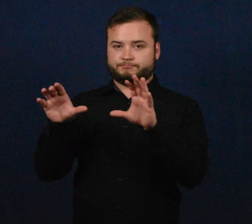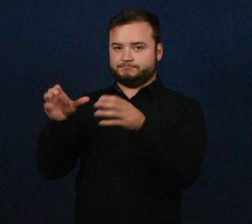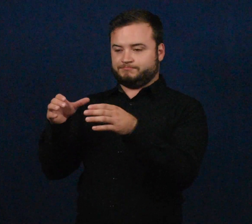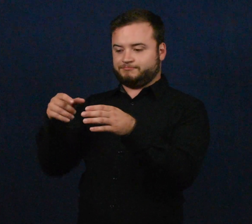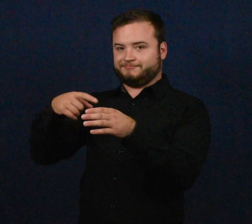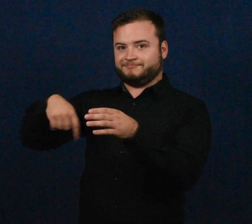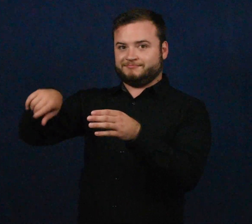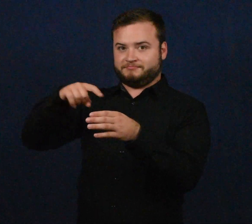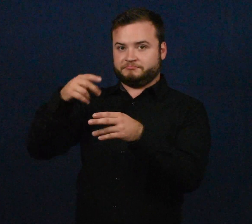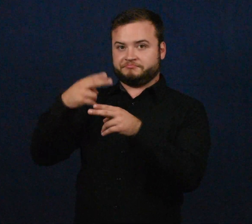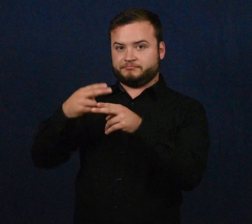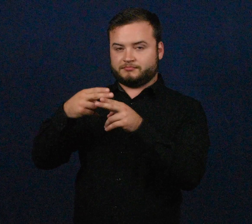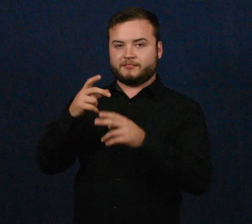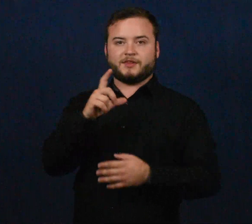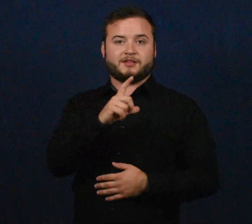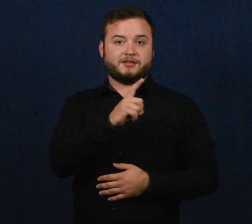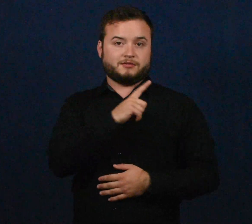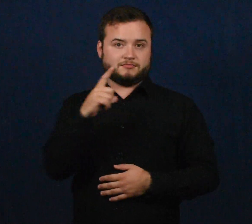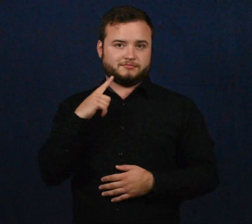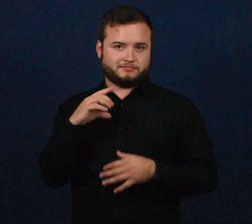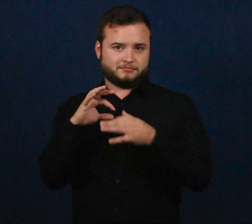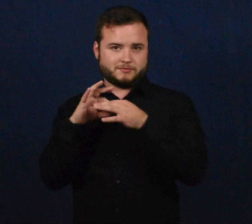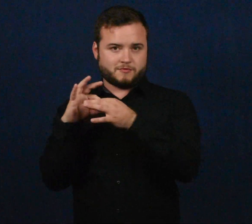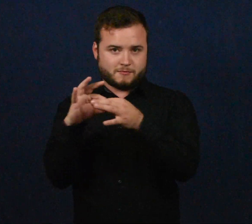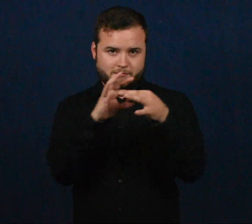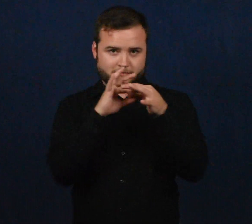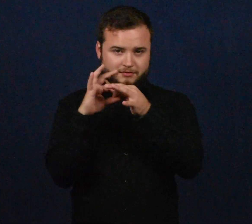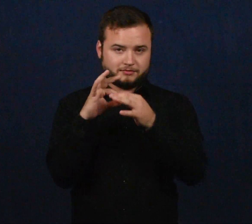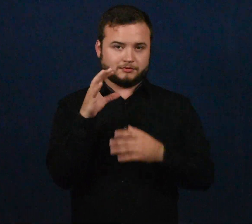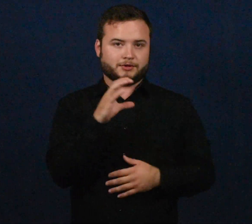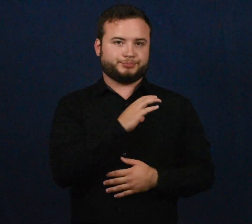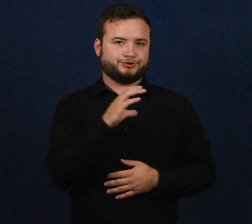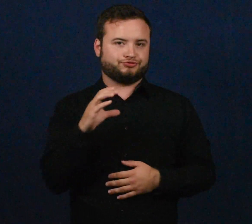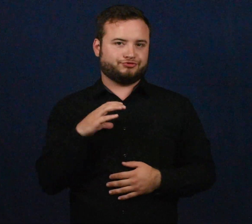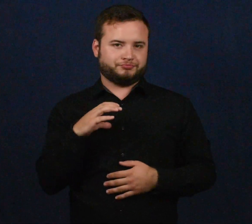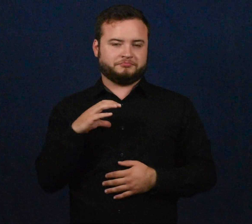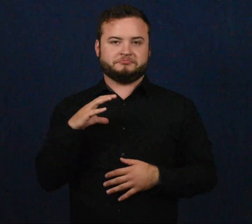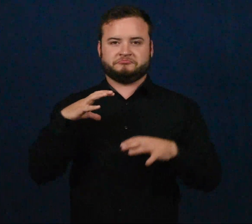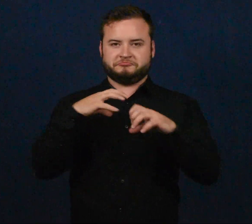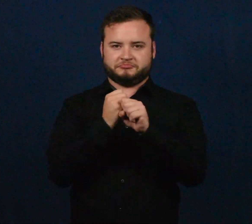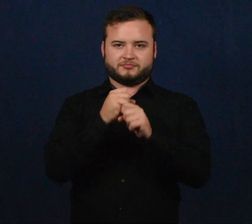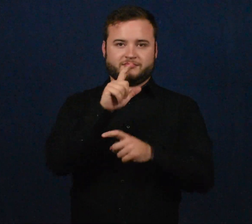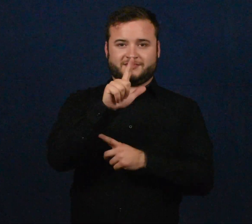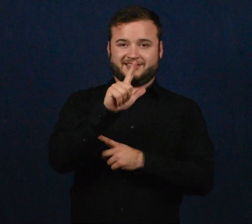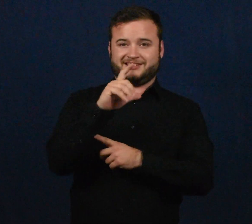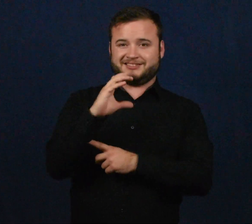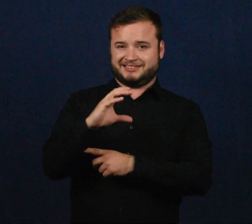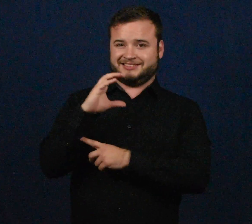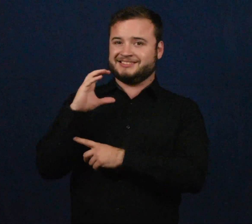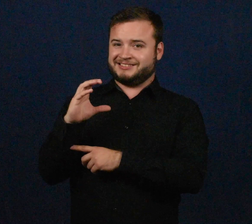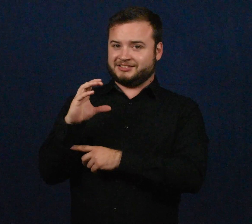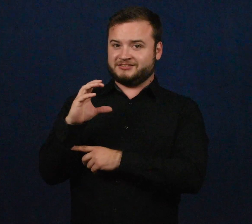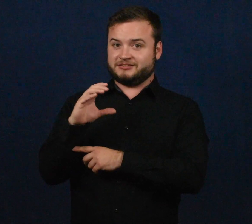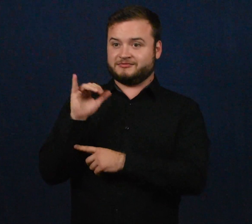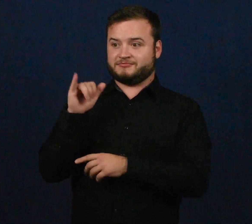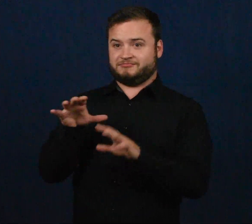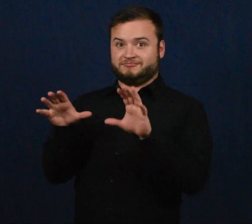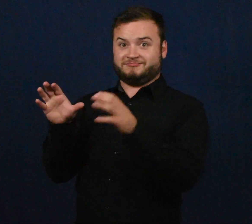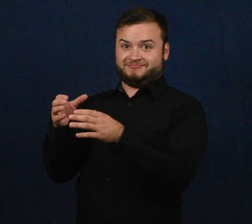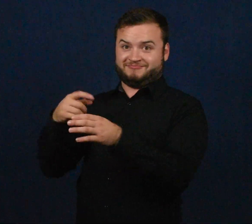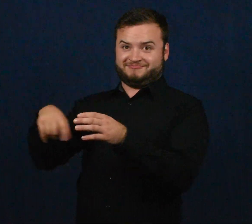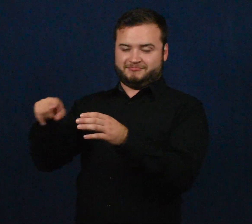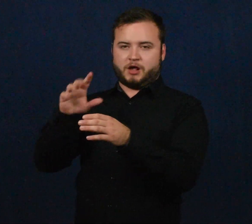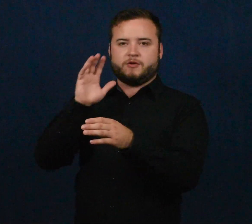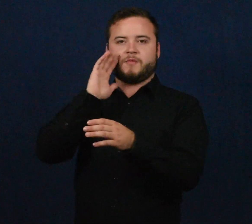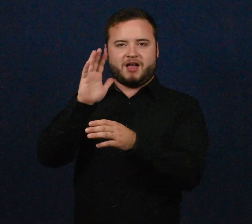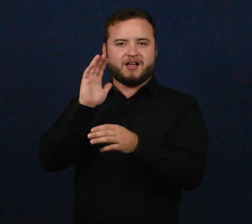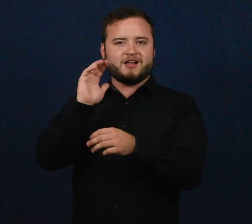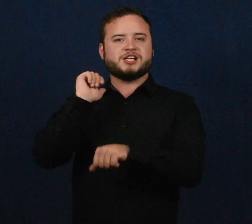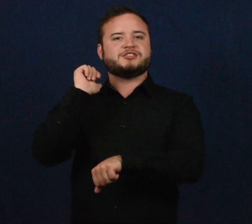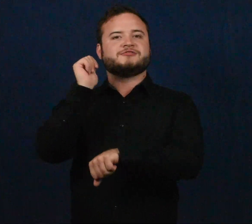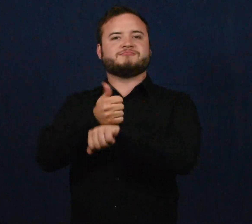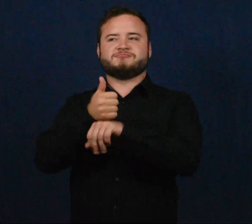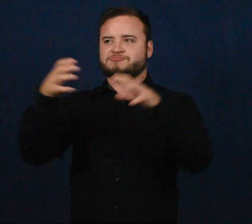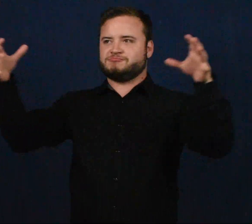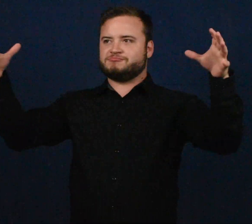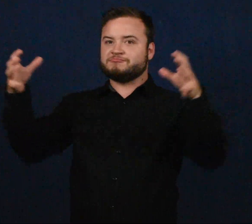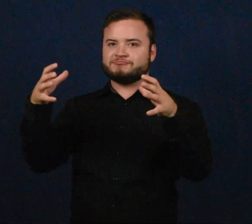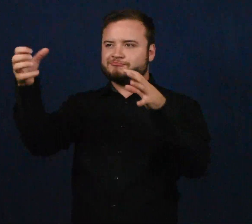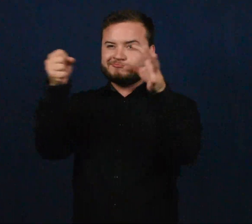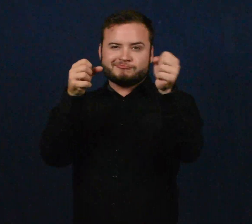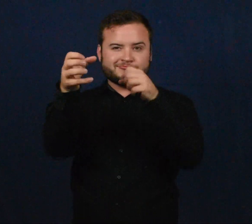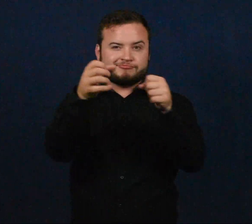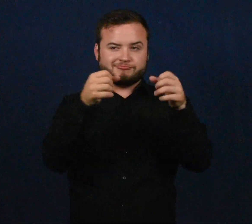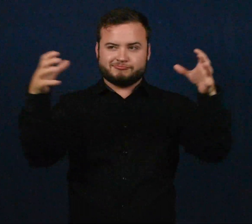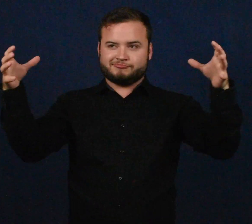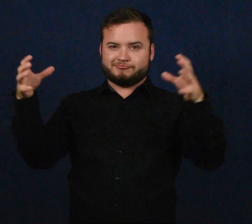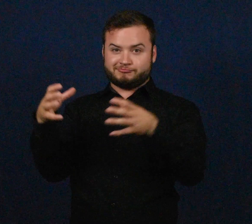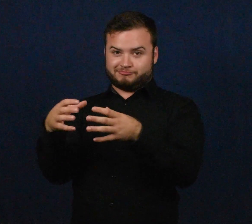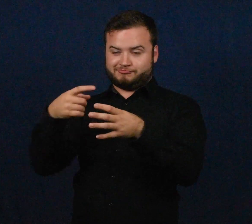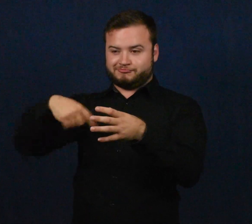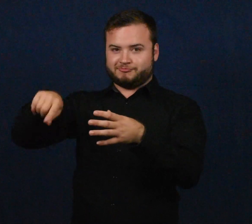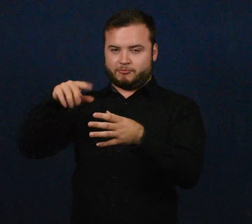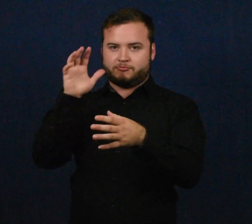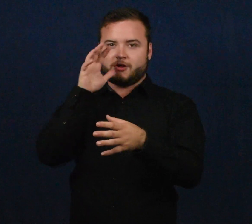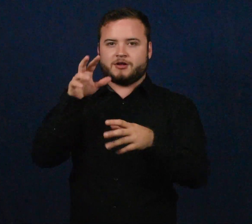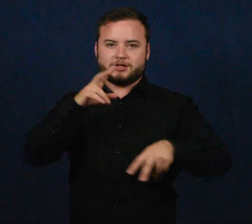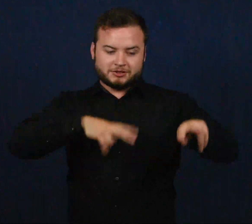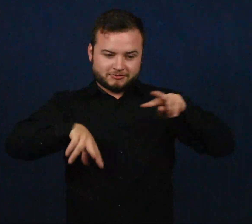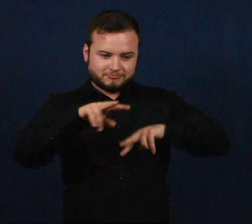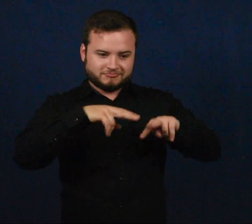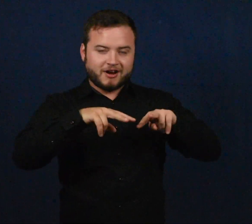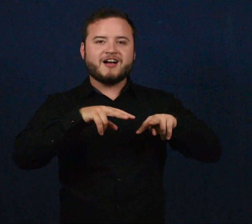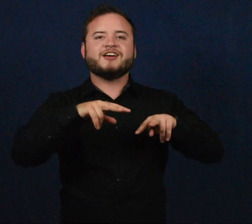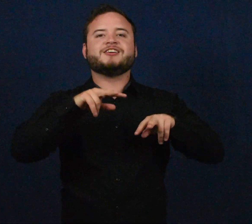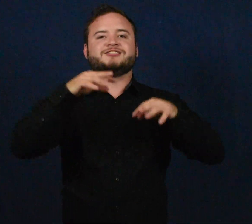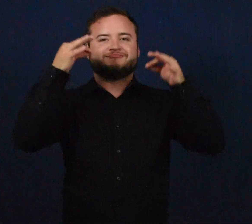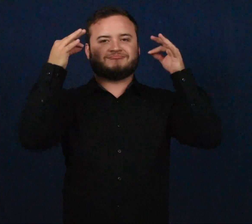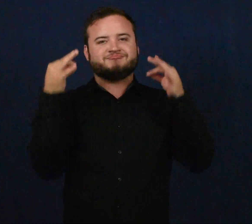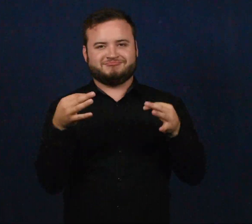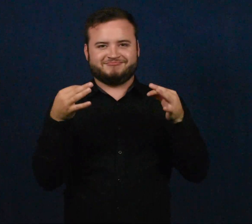The Legislative Coordinating Commission (LCC) will establish a work group to decide